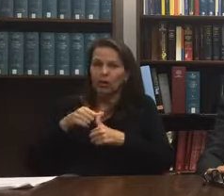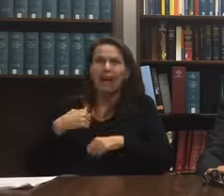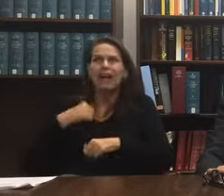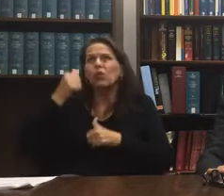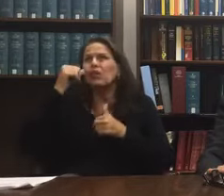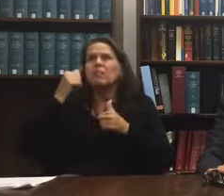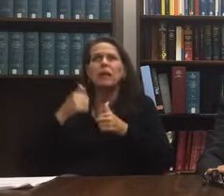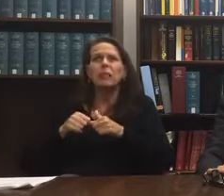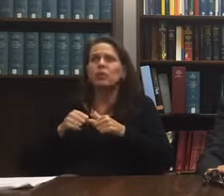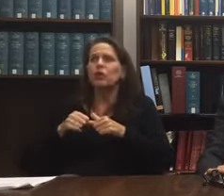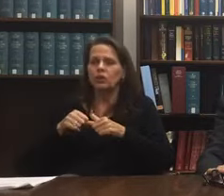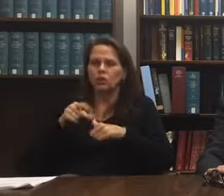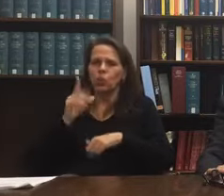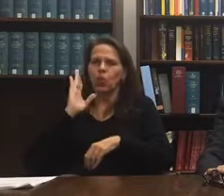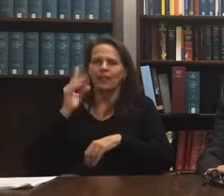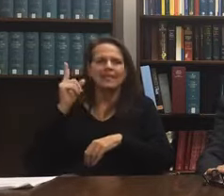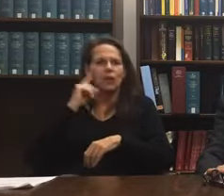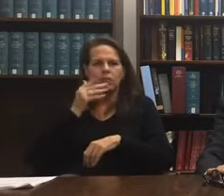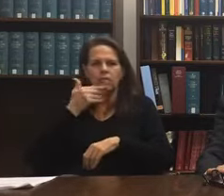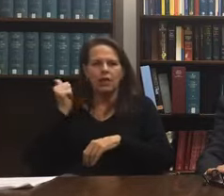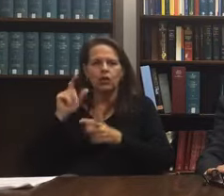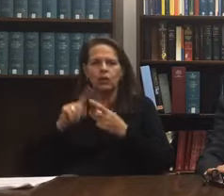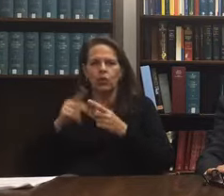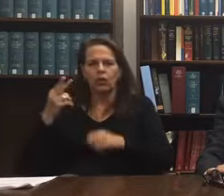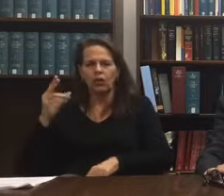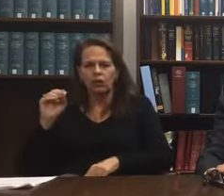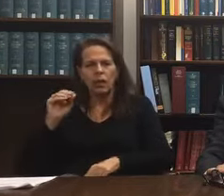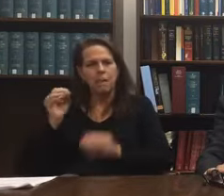sound better to the hearing officer you'll sound more truthful when you just